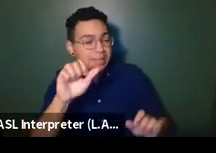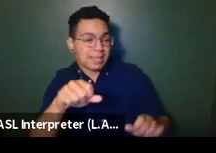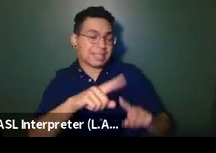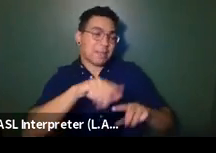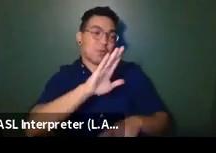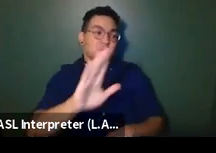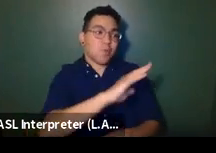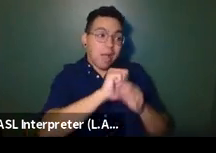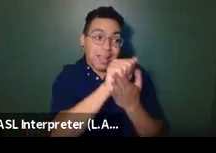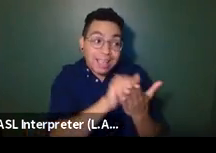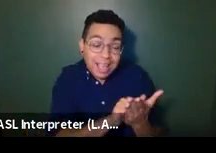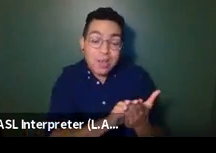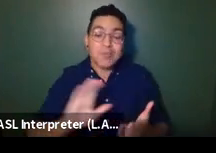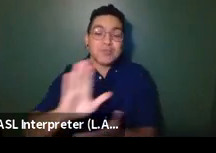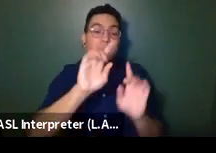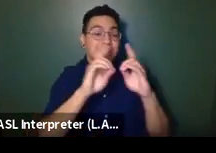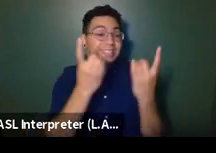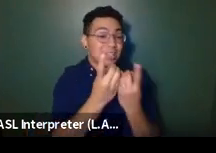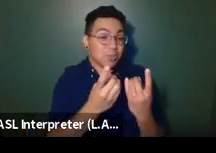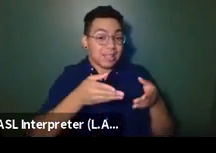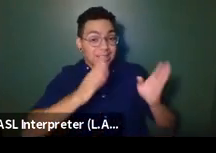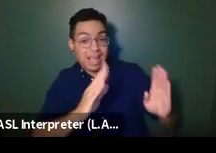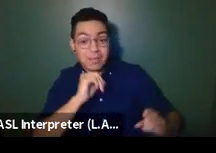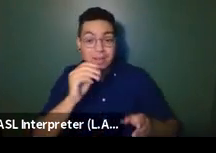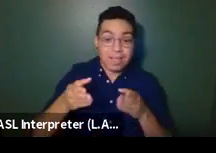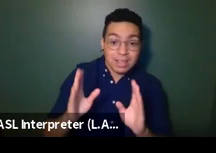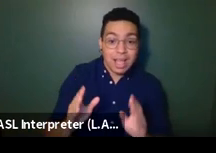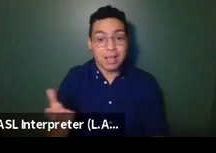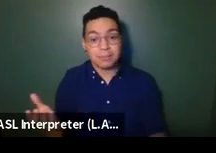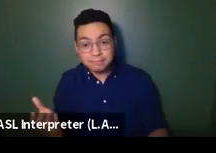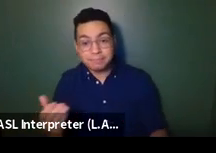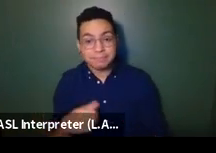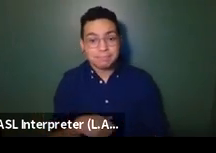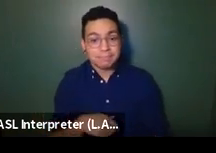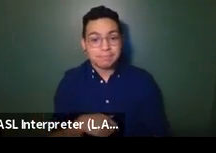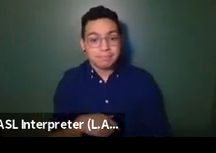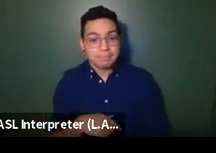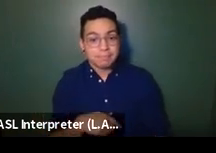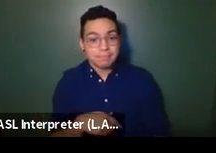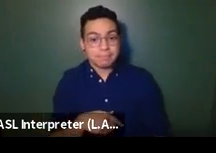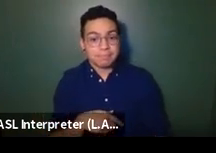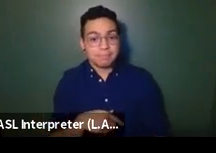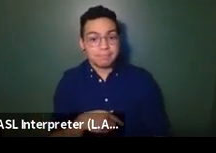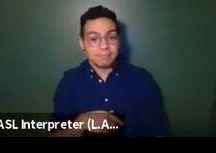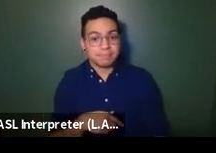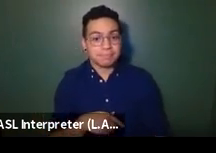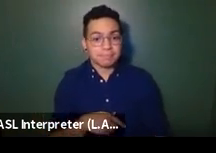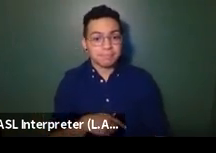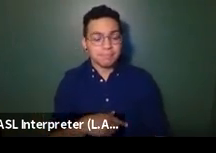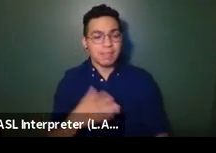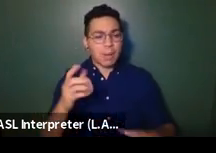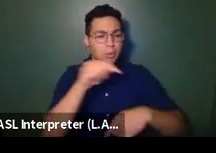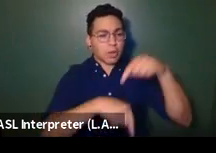ESD 189 - Amy Colburn: What your district has enabled or disabled but just so that just to see if we can, can all get to the same page. I'm going to go back and we'll get to this page again.